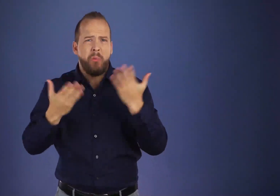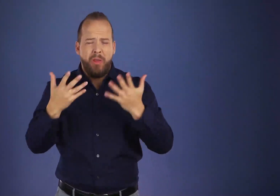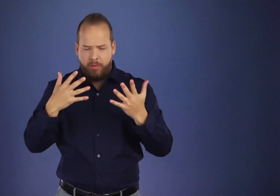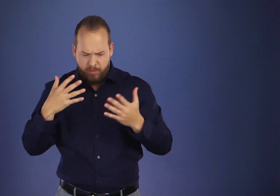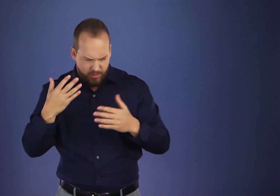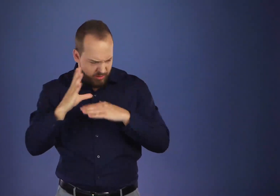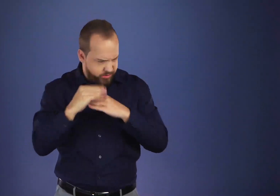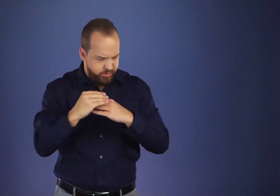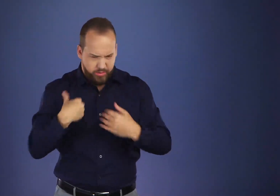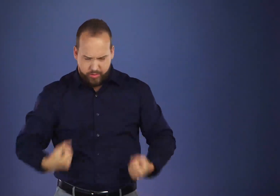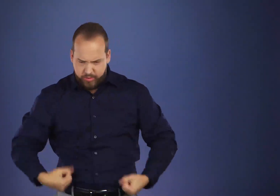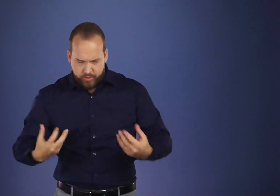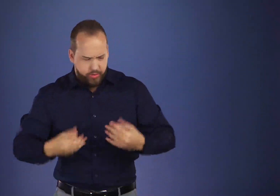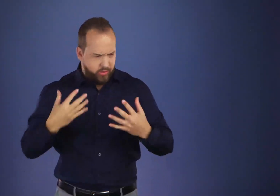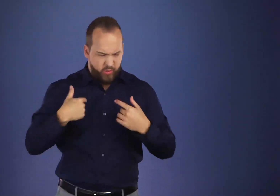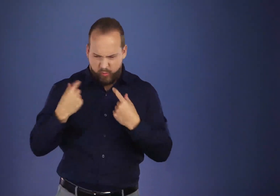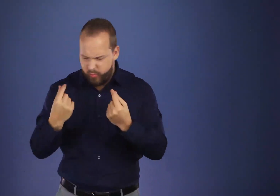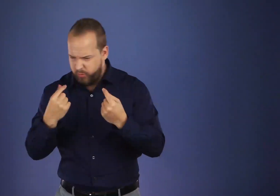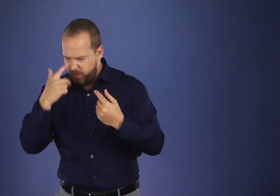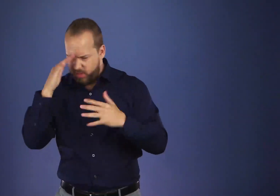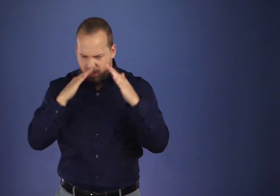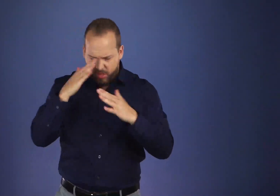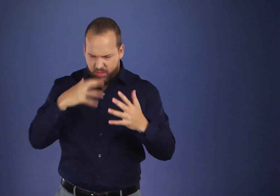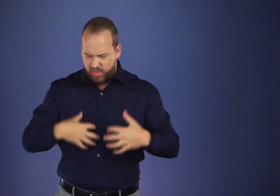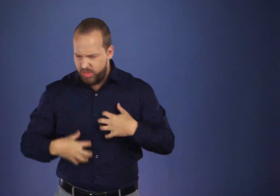His financial insecurity worries him sick,